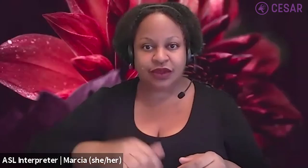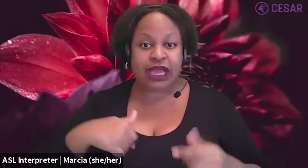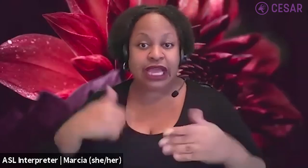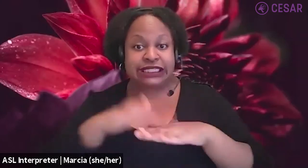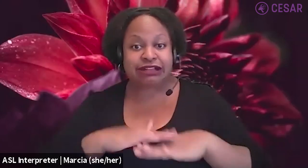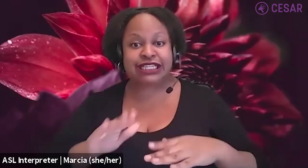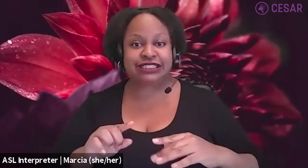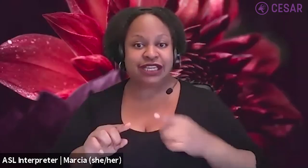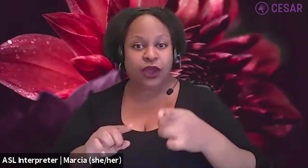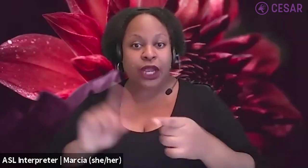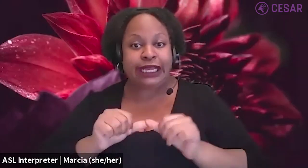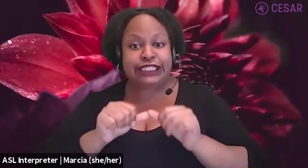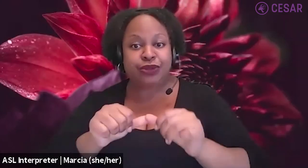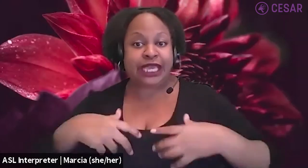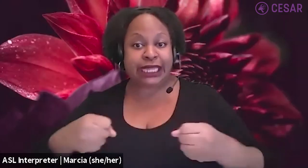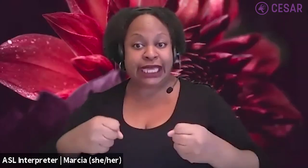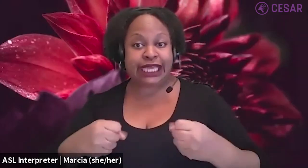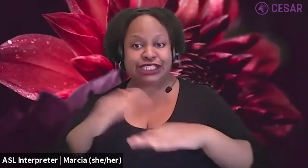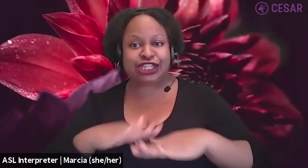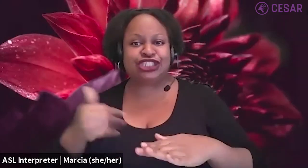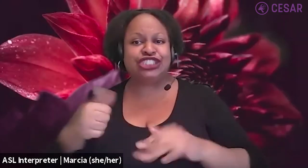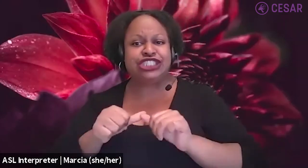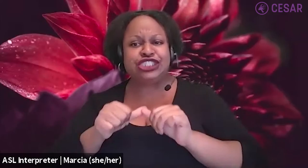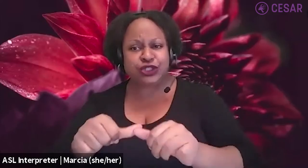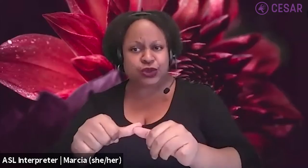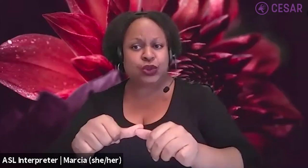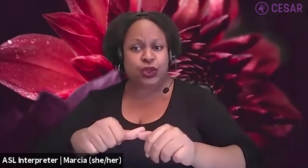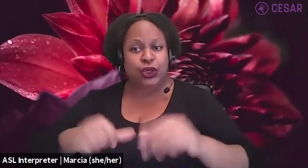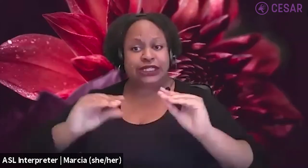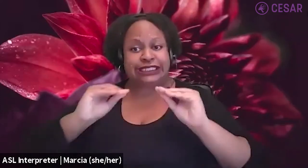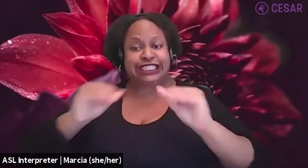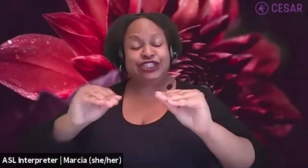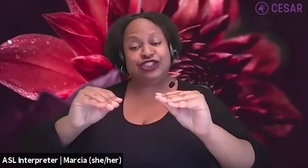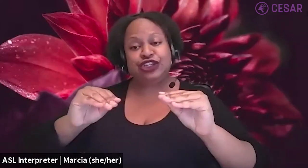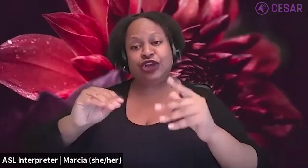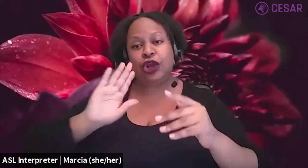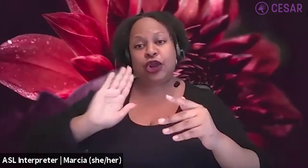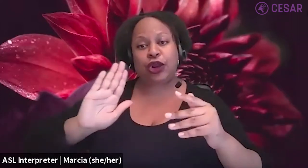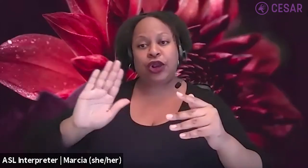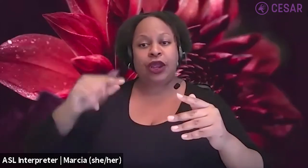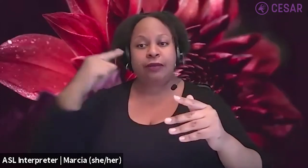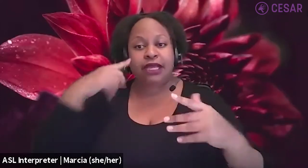she implements and teaches her intersectional mental health model anti-oppression psychotherapy.